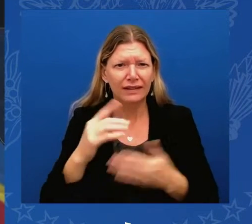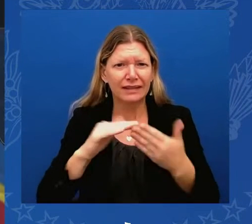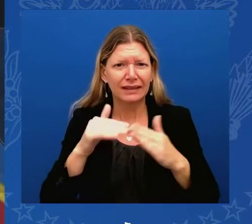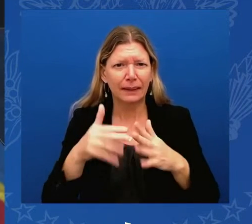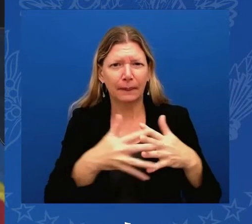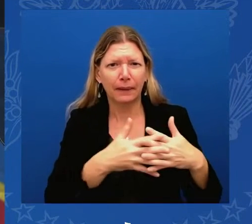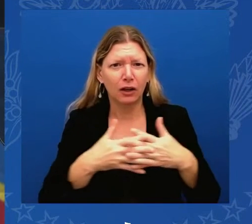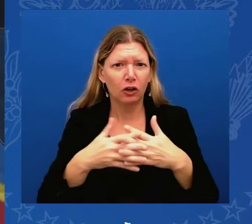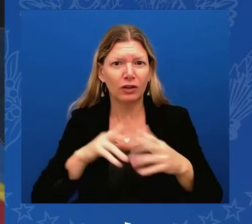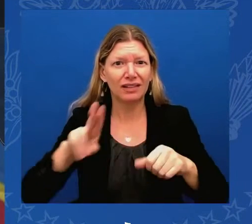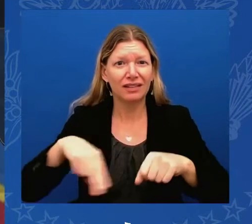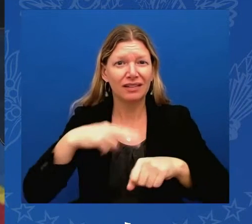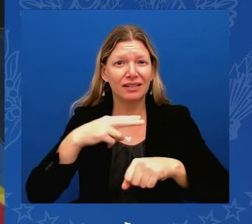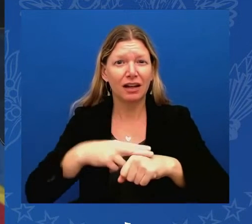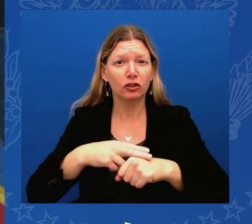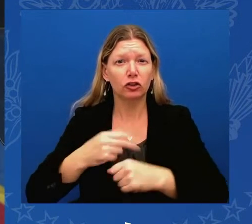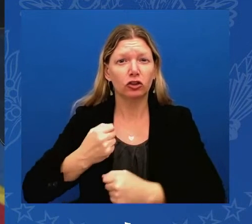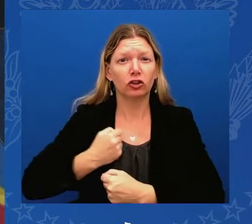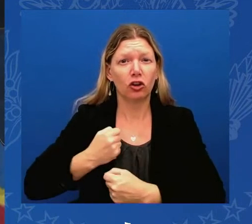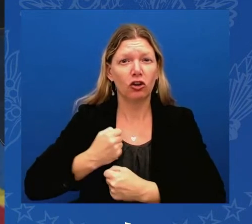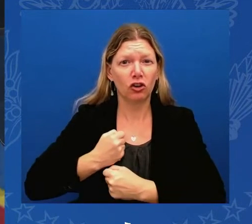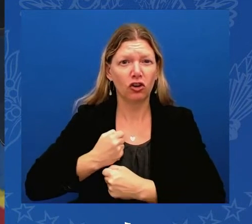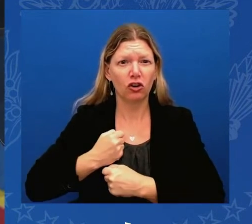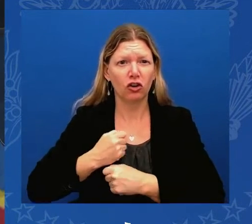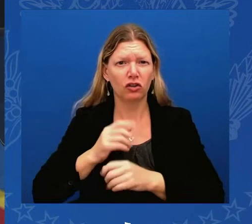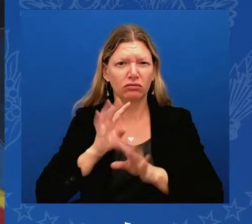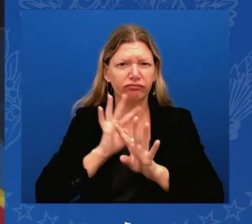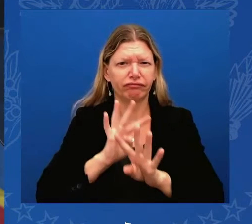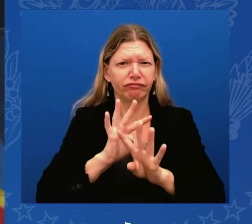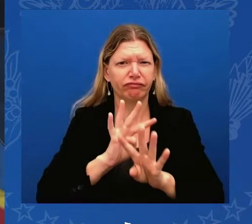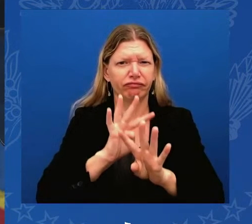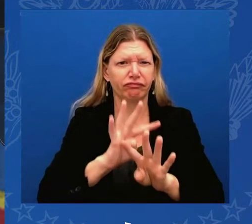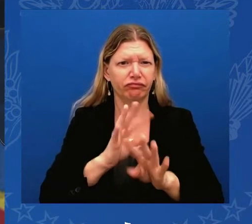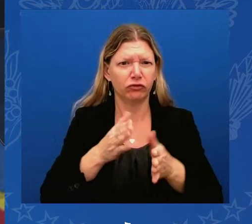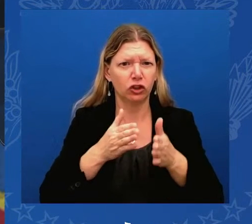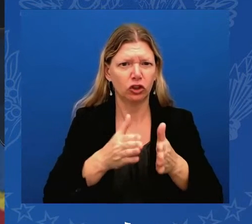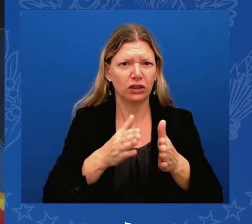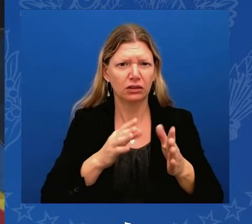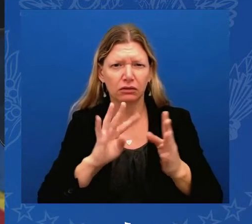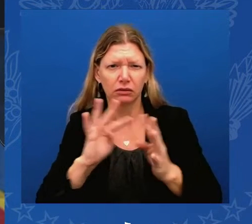the longest stretch in any American city since the Civil War.